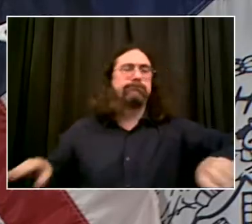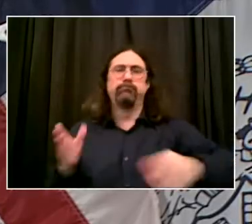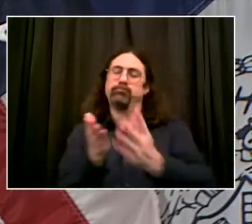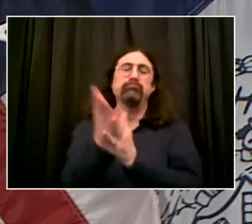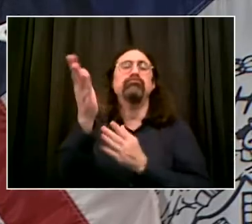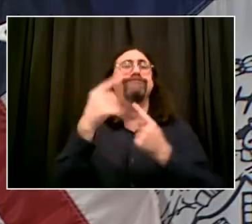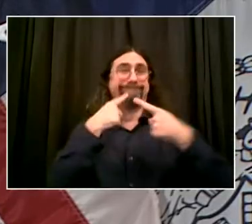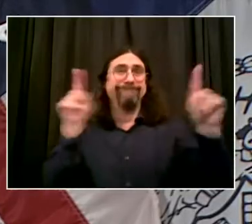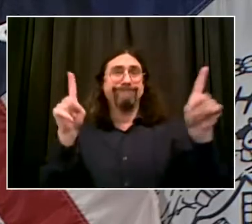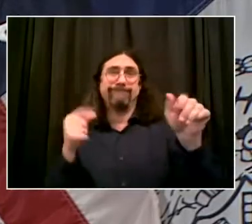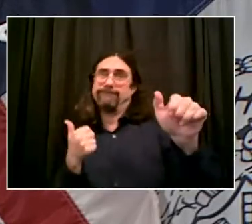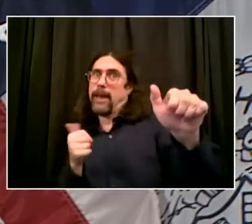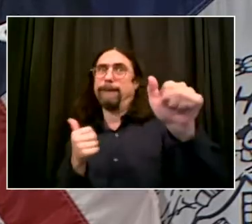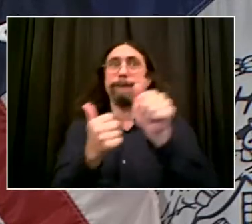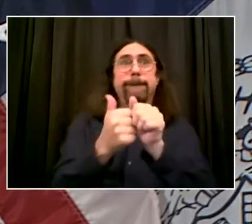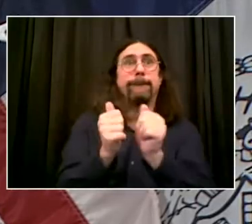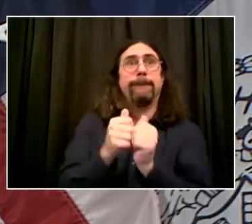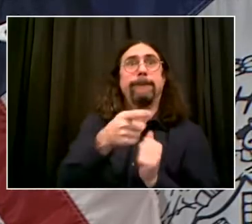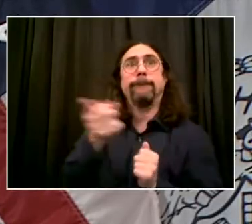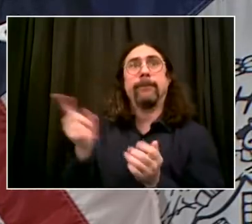OUTSTANDING IN THIS CRISIS, THE